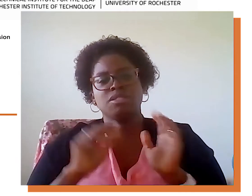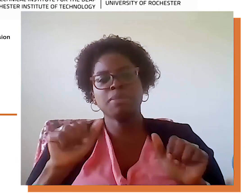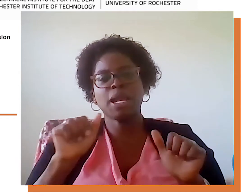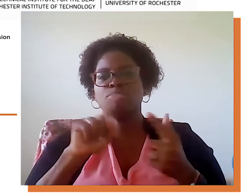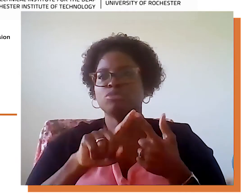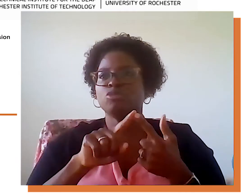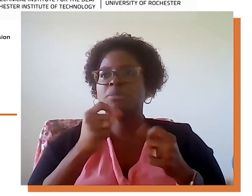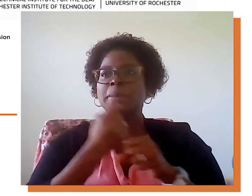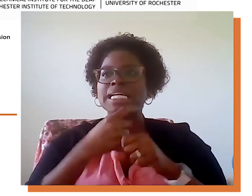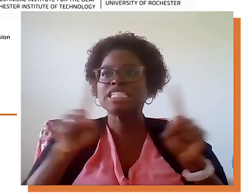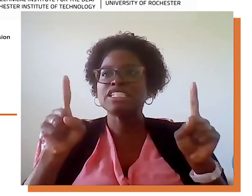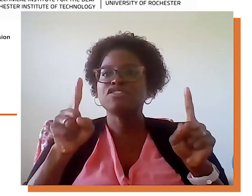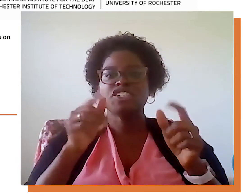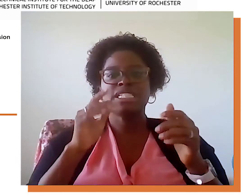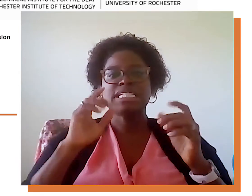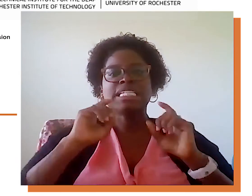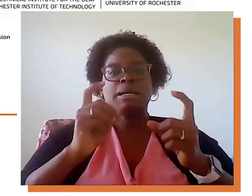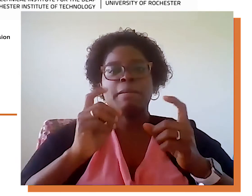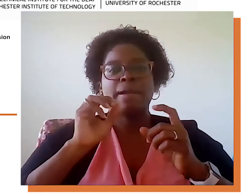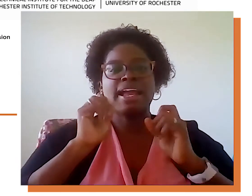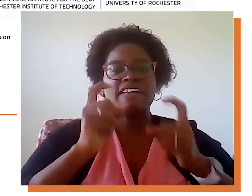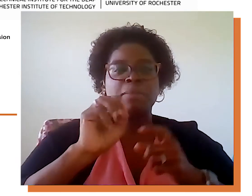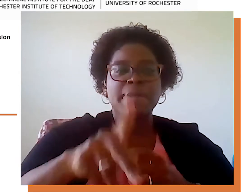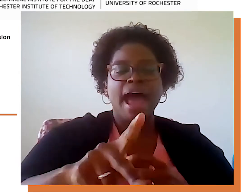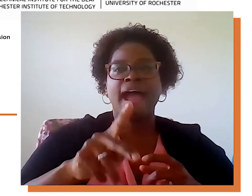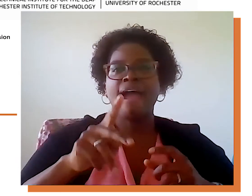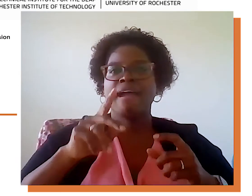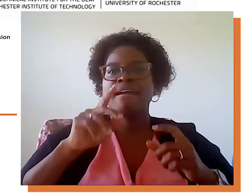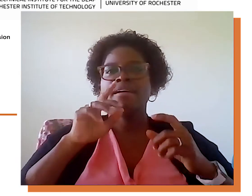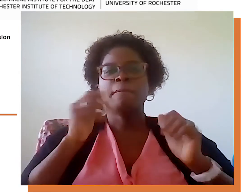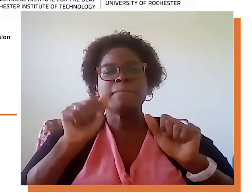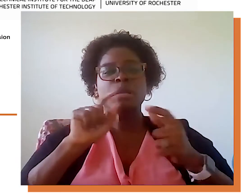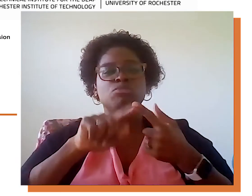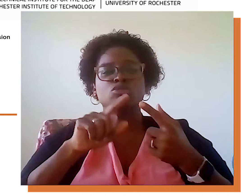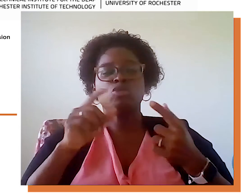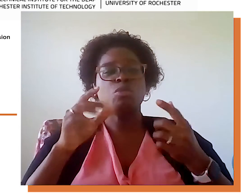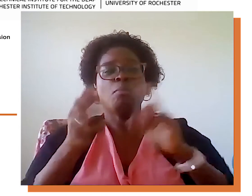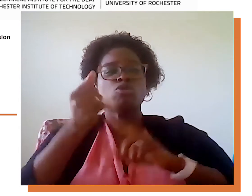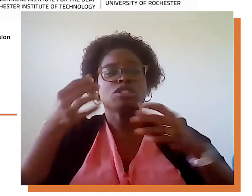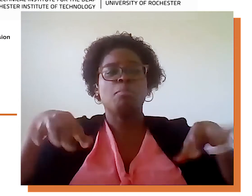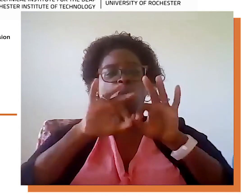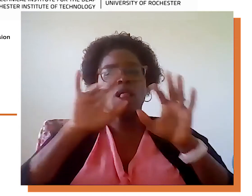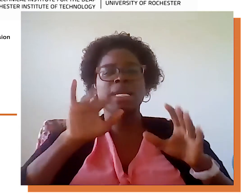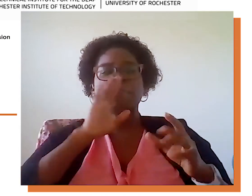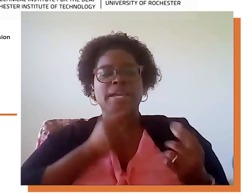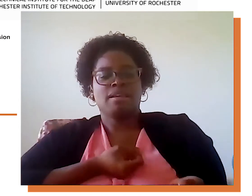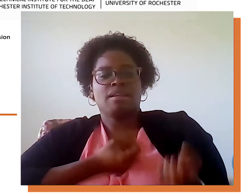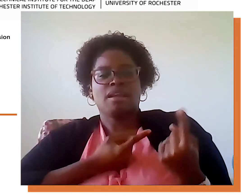But it's brought me to where I am today as the new D.V.I. director so that I can give back to the community